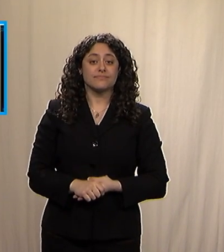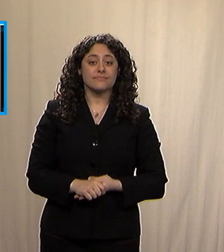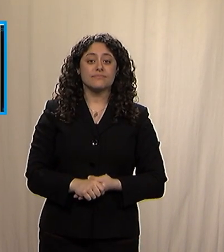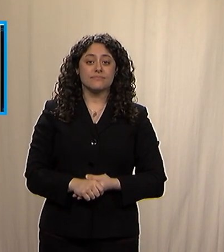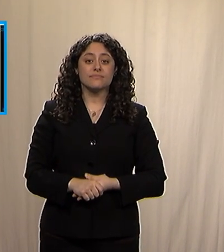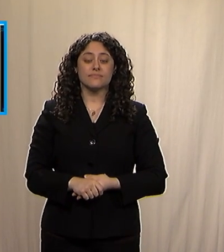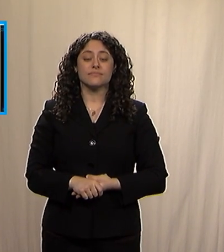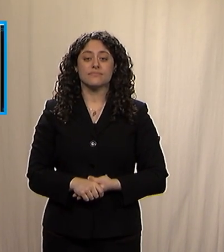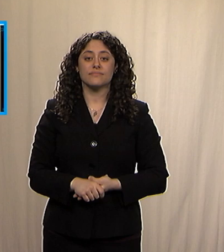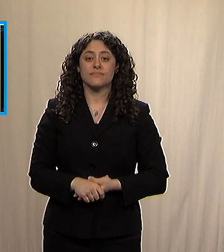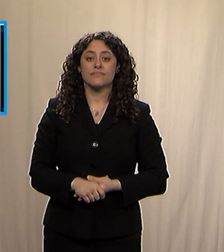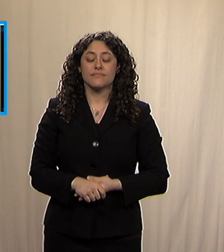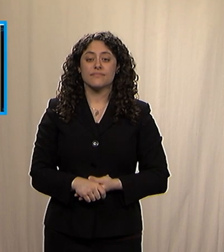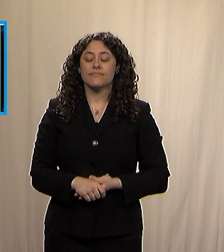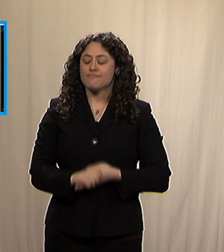Okay.